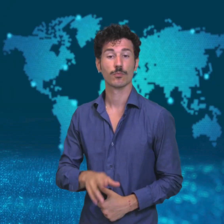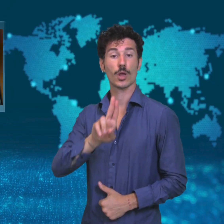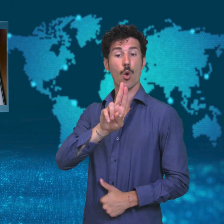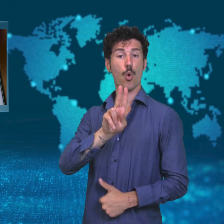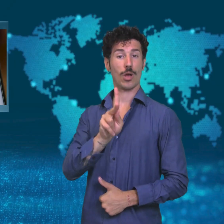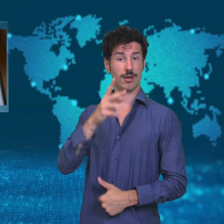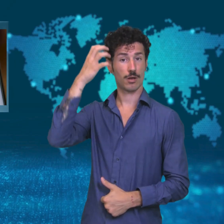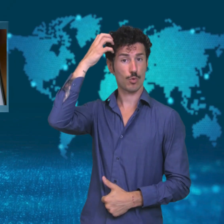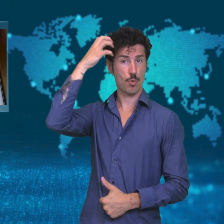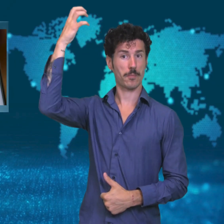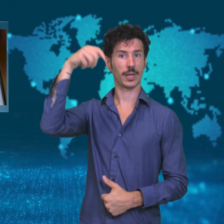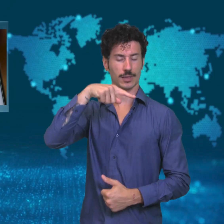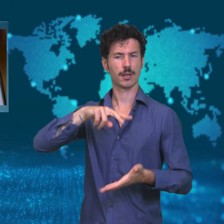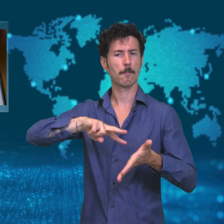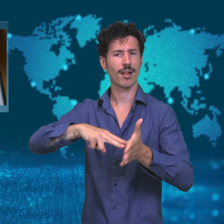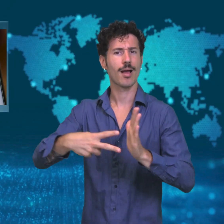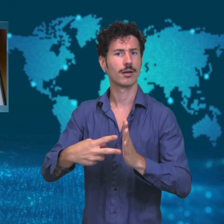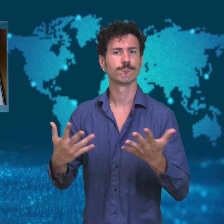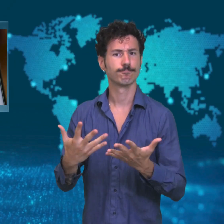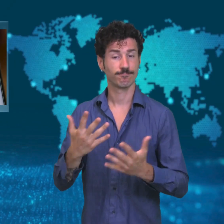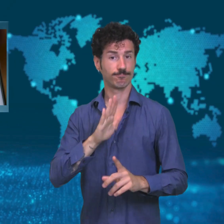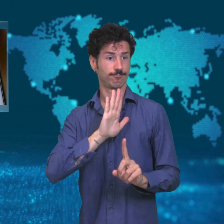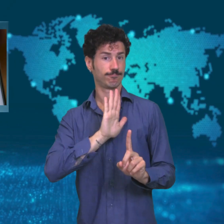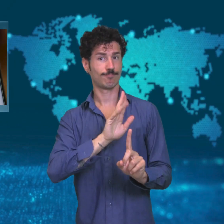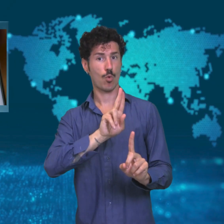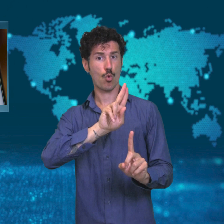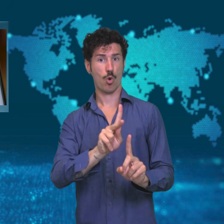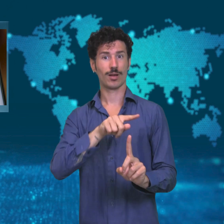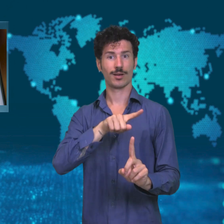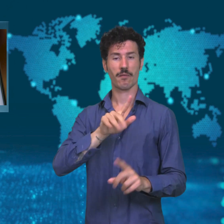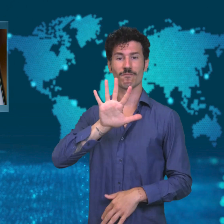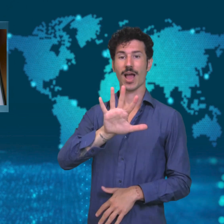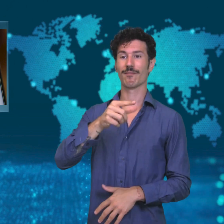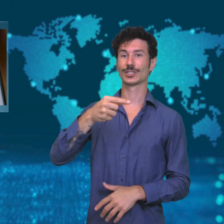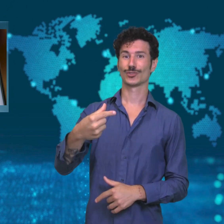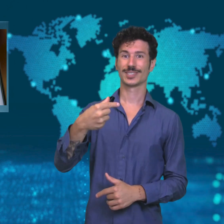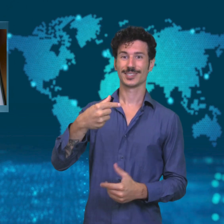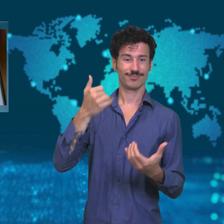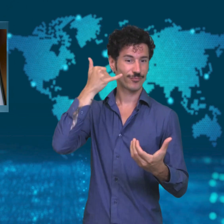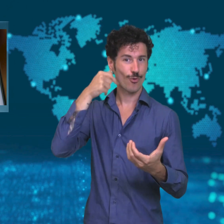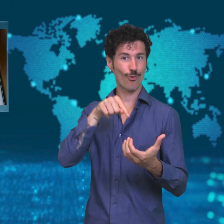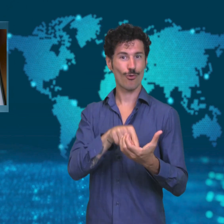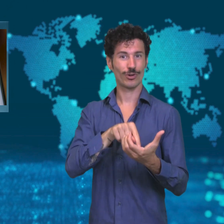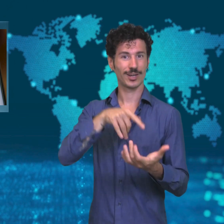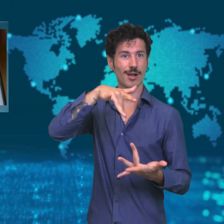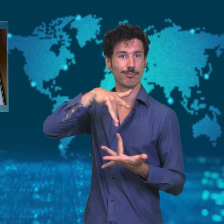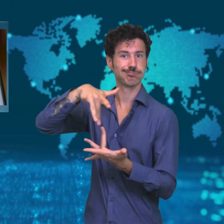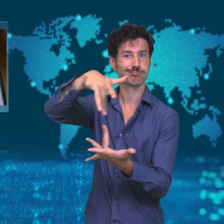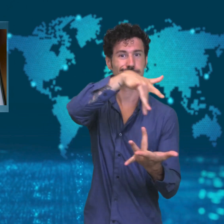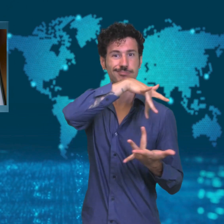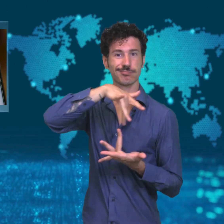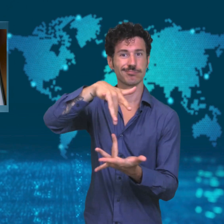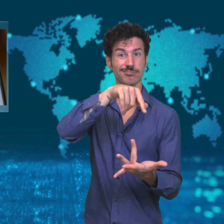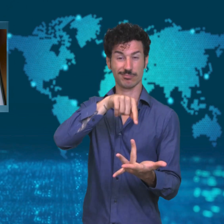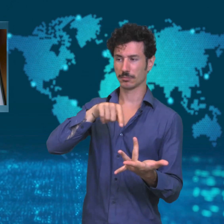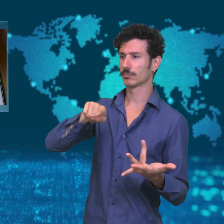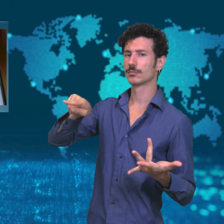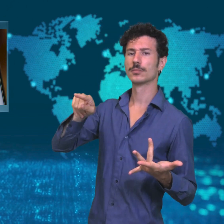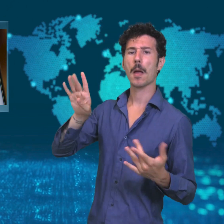[Alessio]: The United Kingdom government plans to exclude the